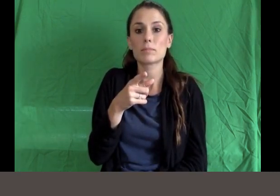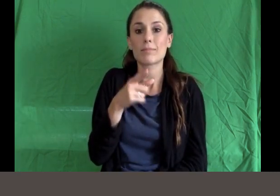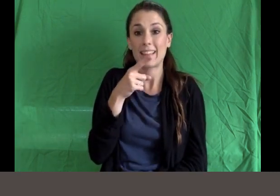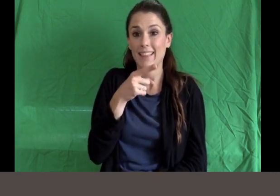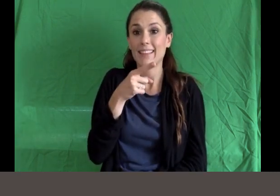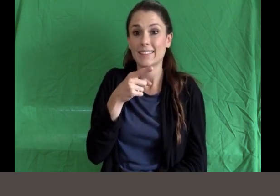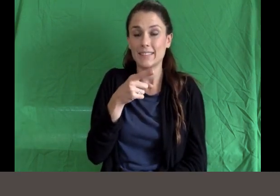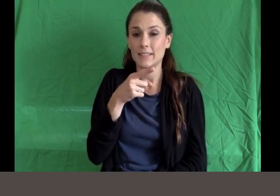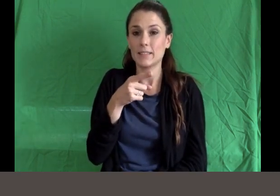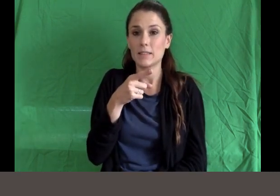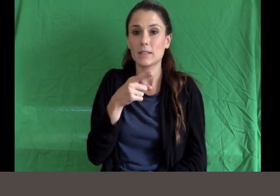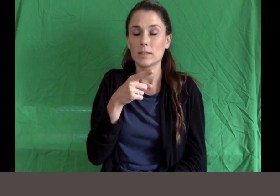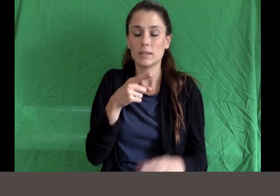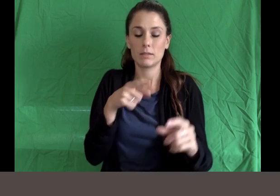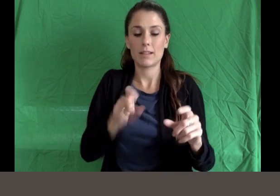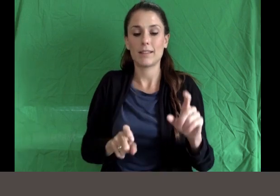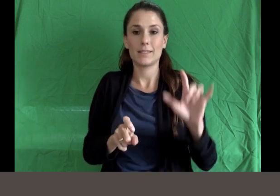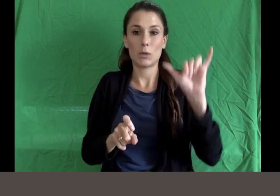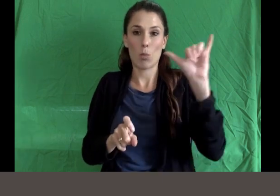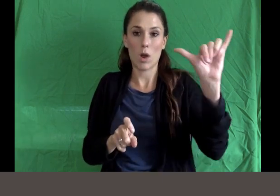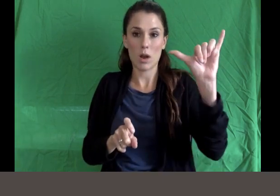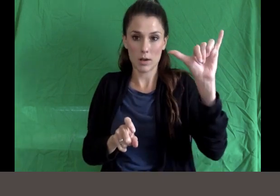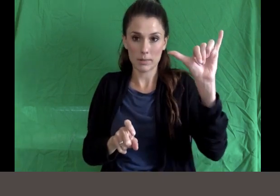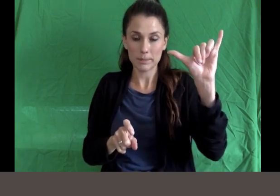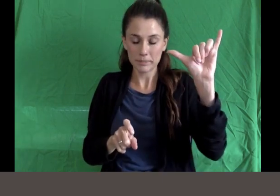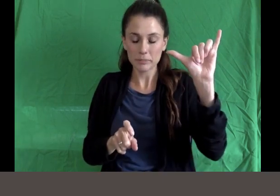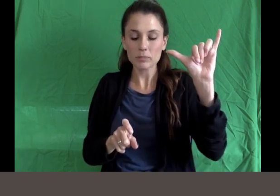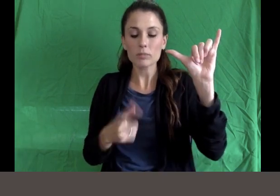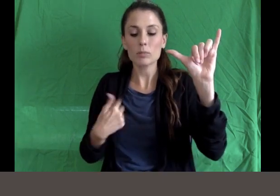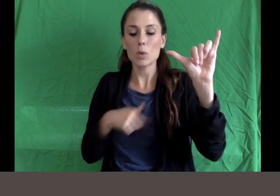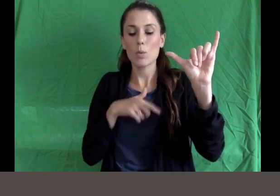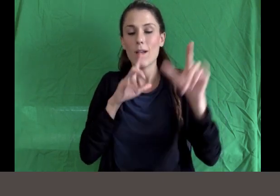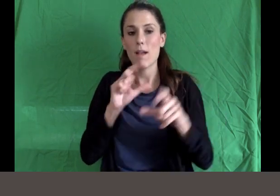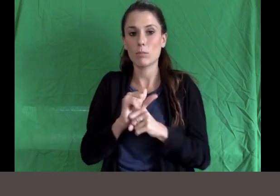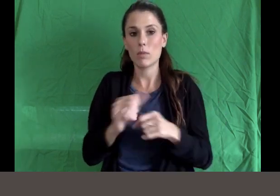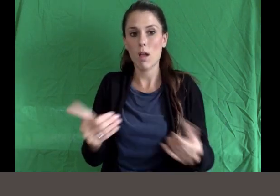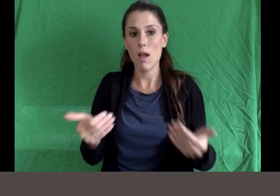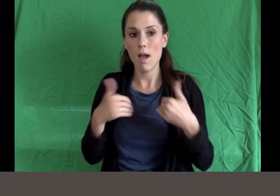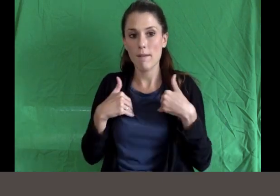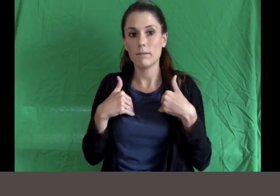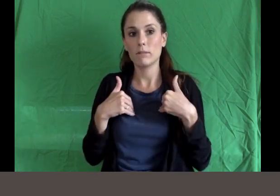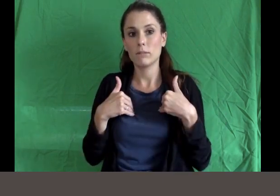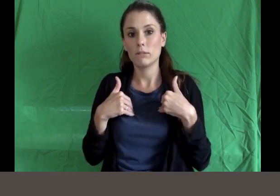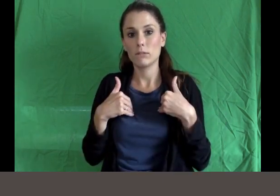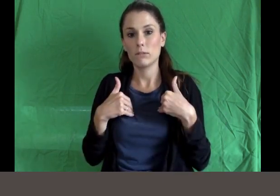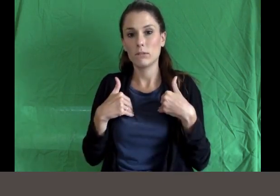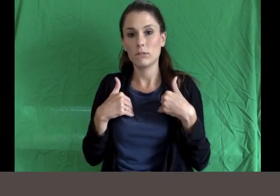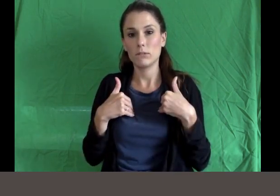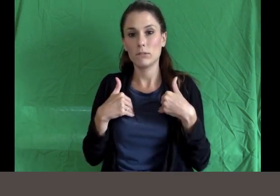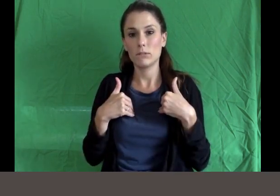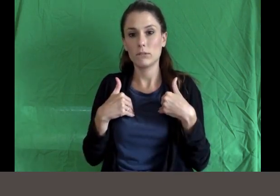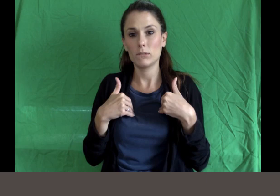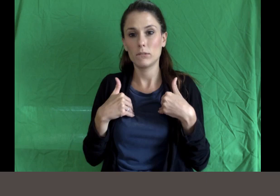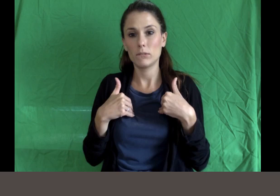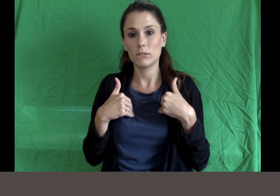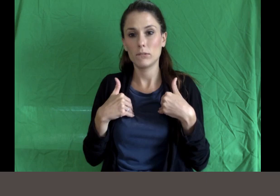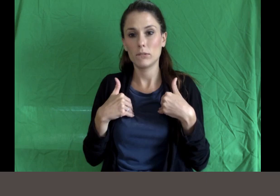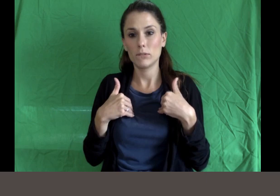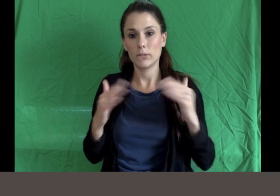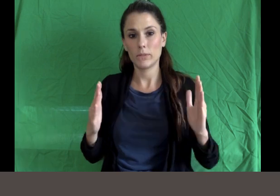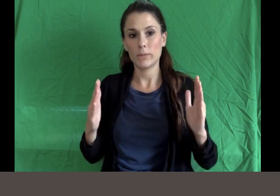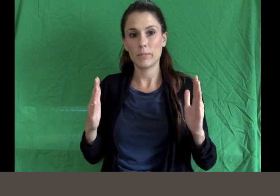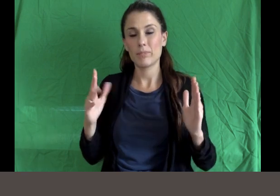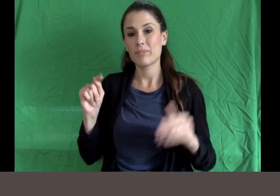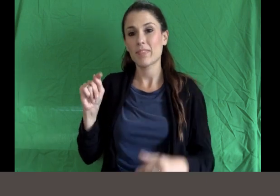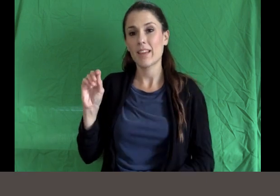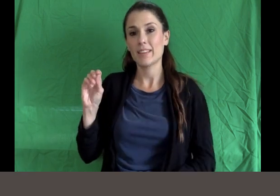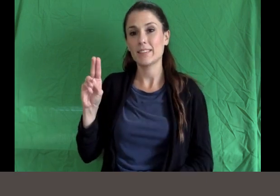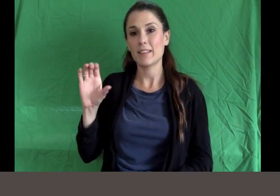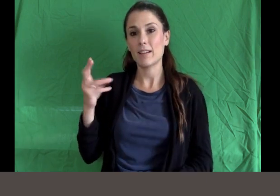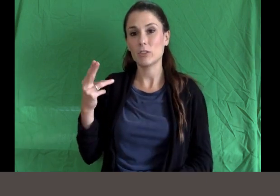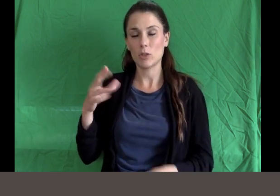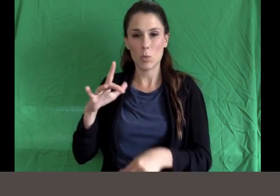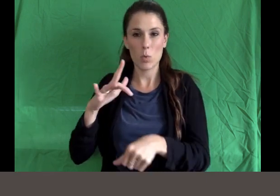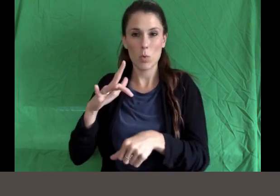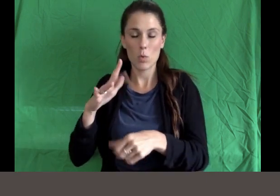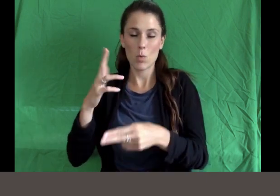of axes X and Y axes we actually have a touch we have what's it called a corner here in